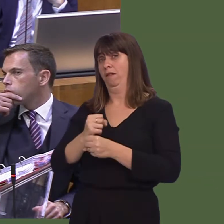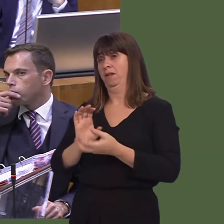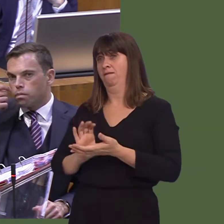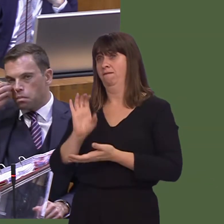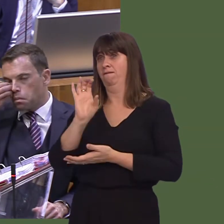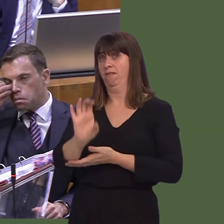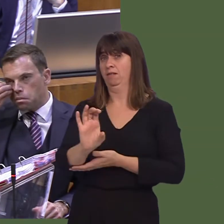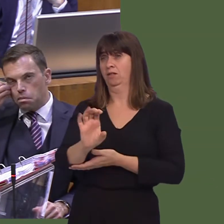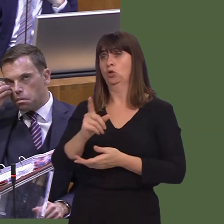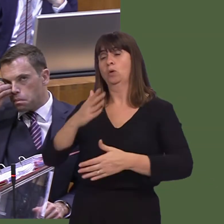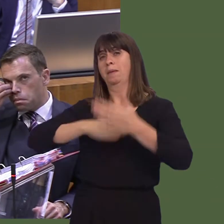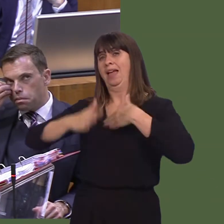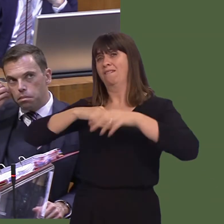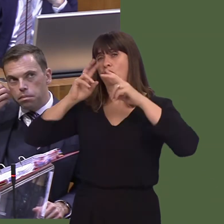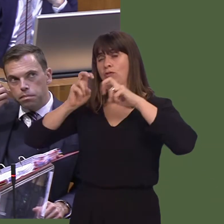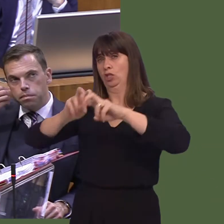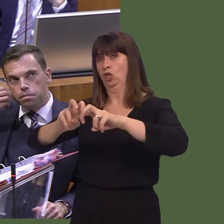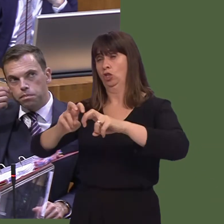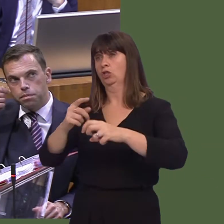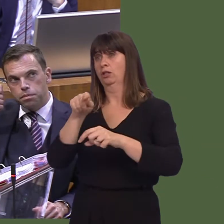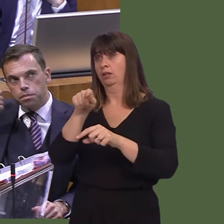children studyóone of the data sources that the research draws upon.